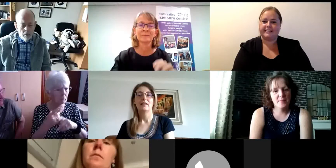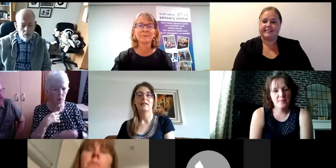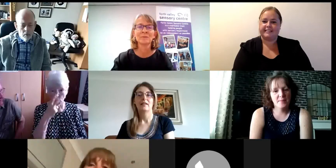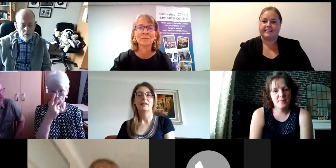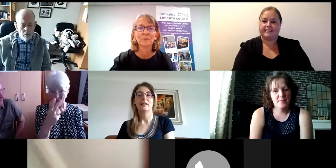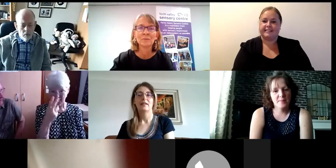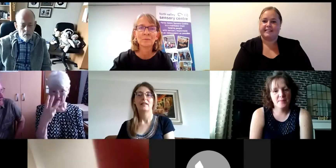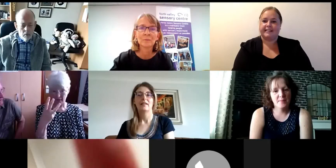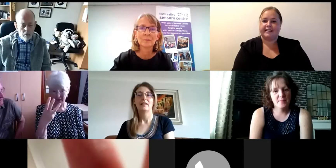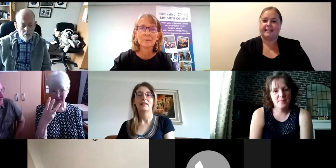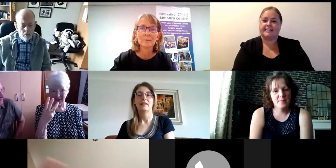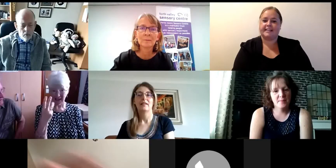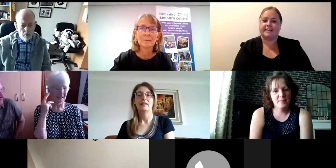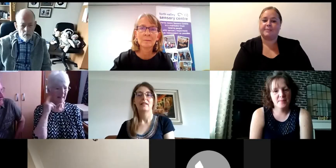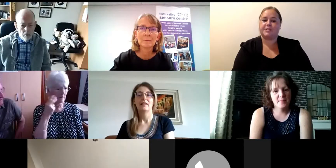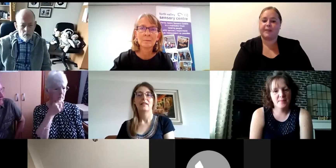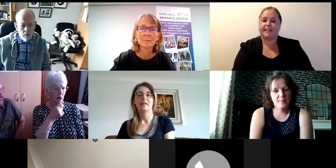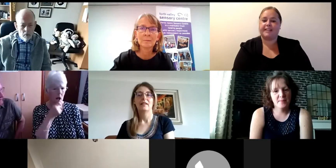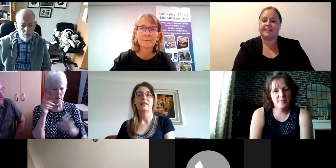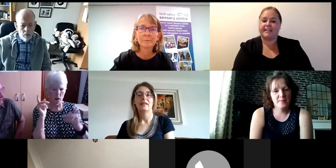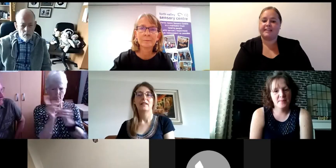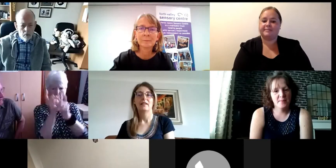Until I was 23